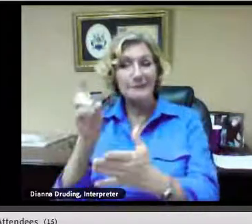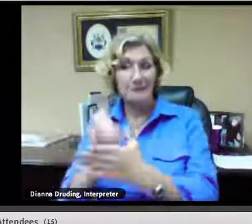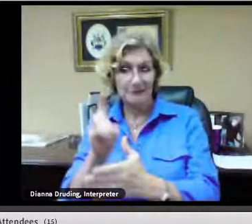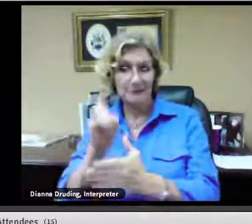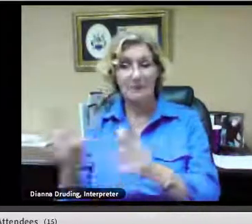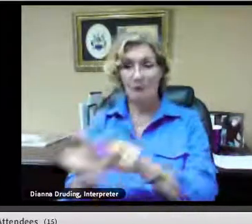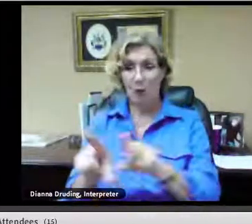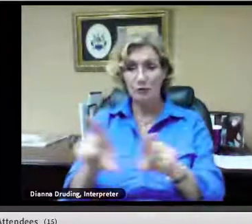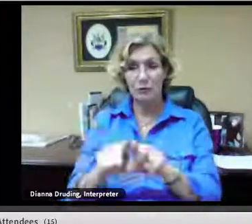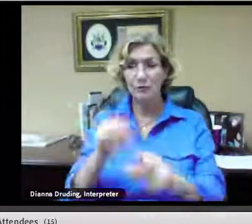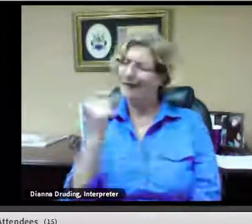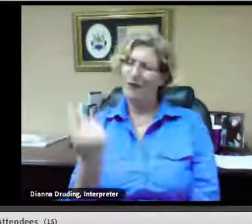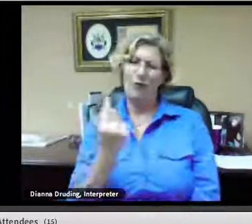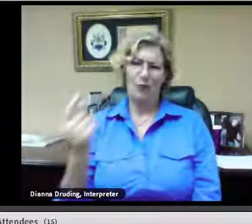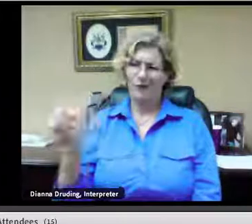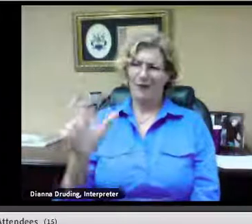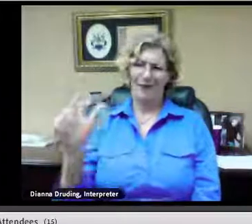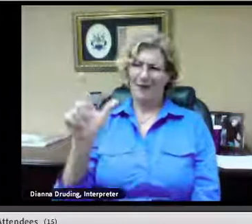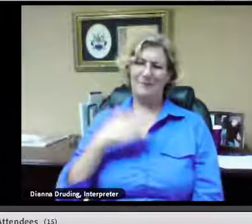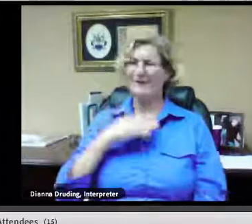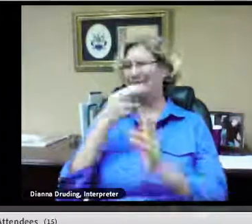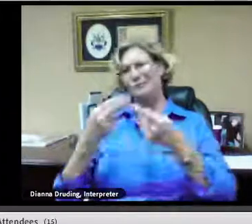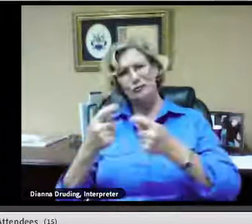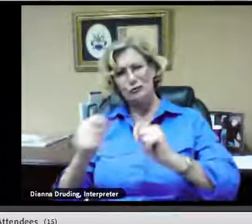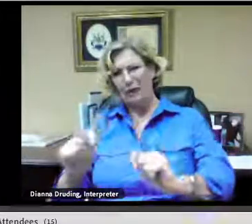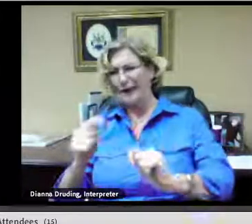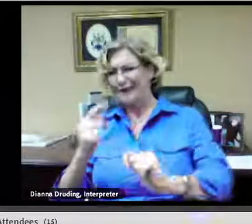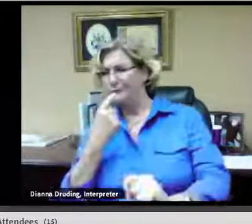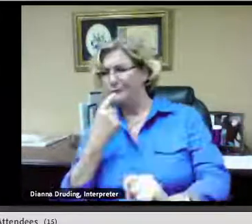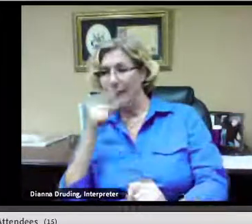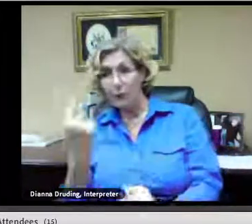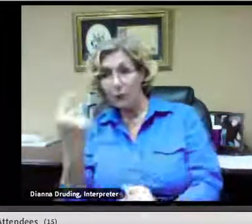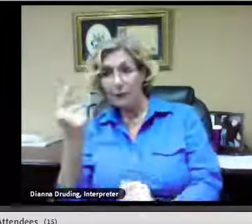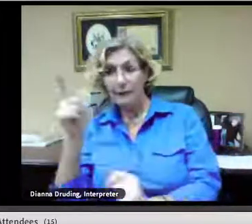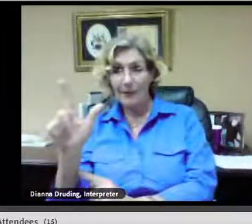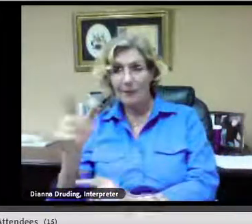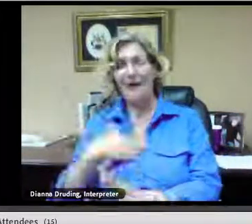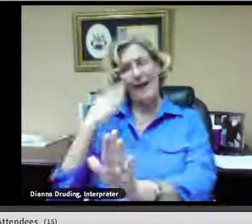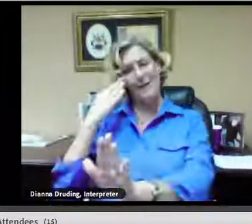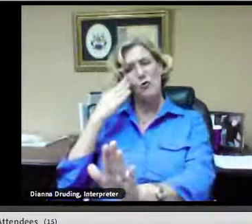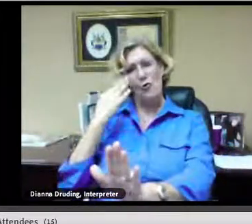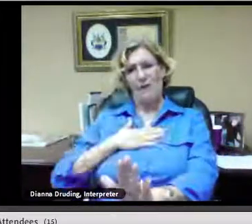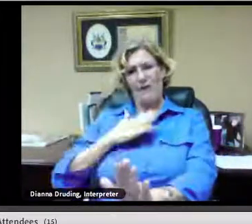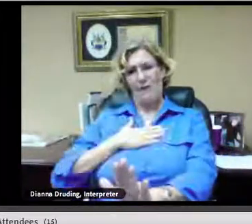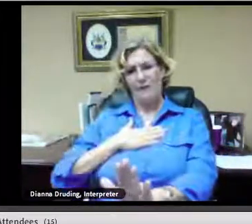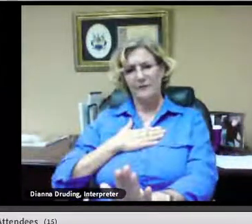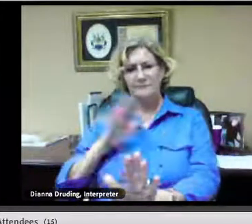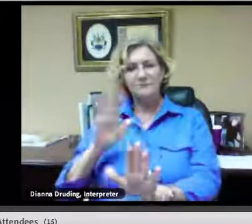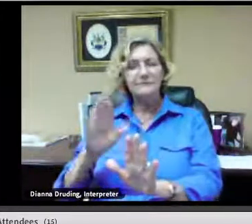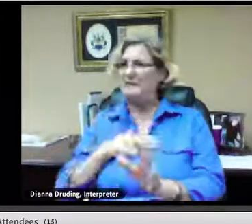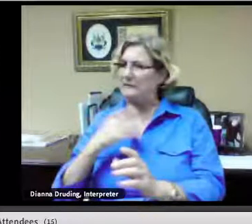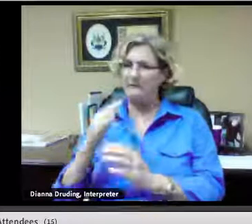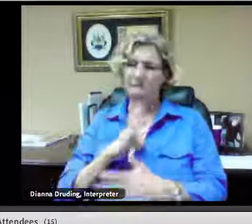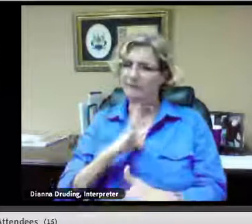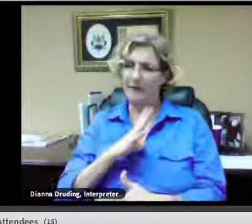I'm not trying to single out libraries, obviously. I know my audience, but it's everyone. Society as a whole has a hard time